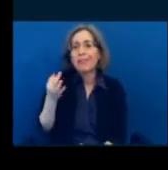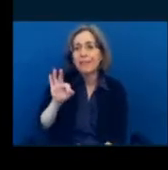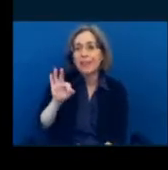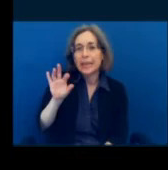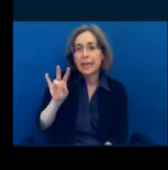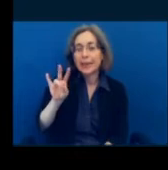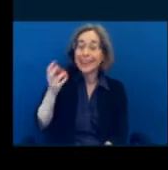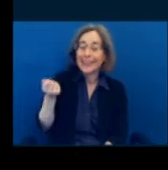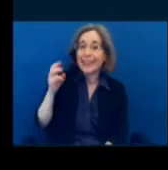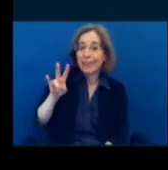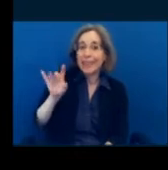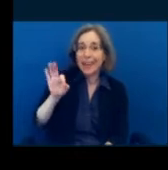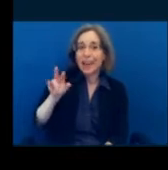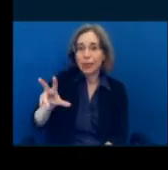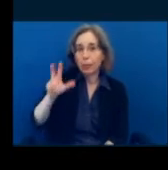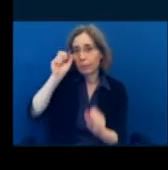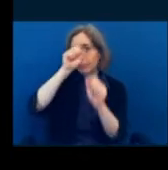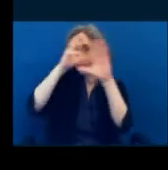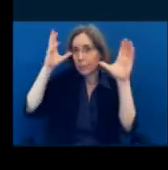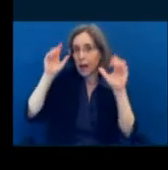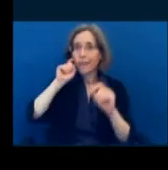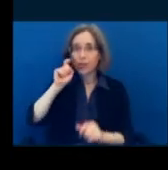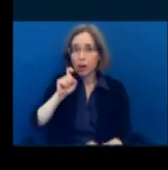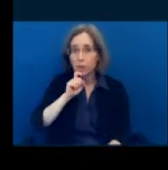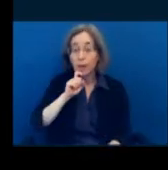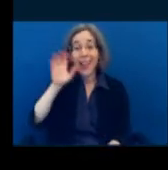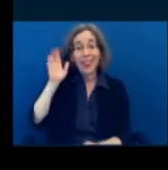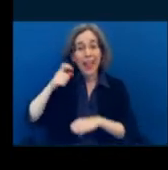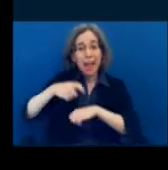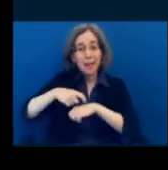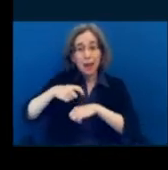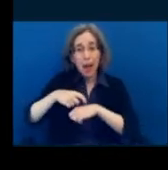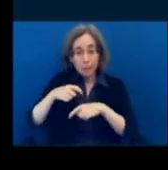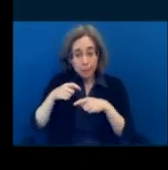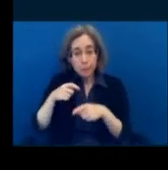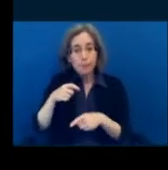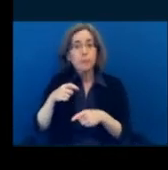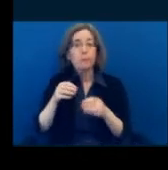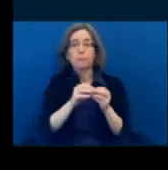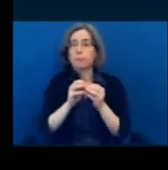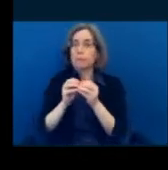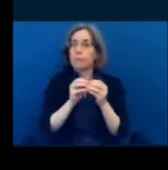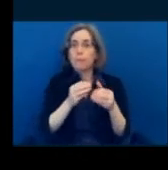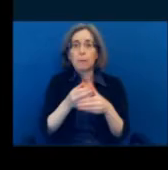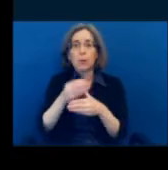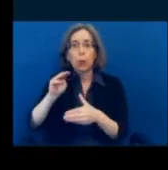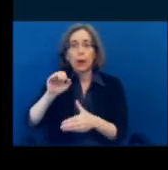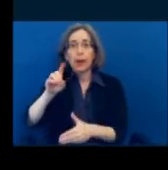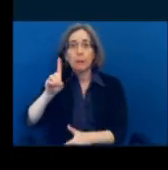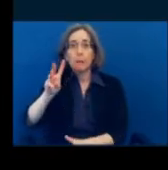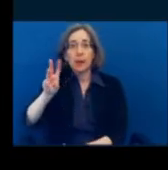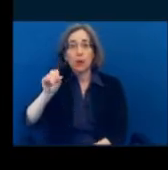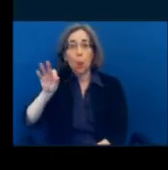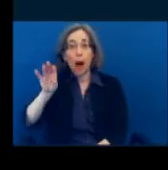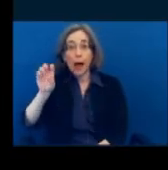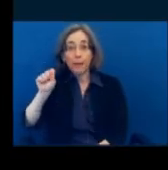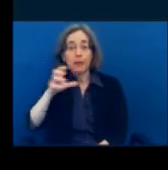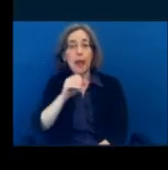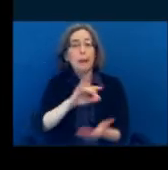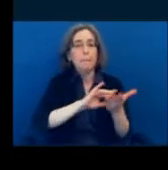DURING THIS TIME THERE WAS AN INTENSE CONTROVERSY BETWEEN MIDWIFE WIVES AND MEDICAL MEN AND WITH THE EXCLUSIVE RIGHT TO DELIVER BABIES, ONLY MEN WERE